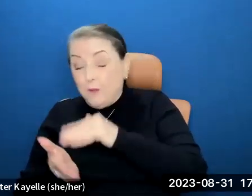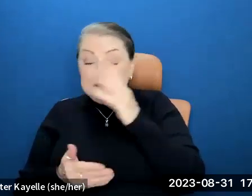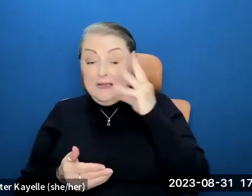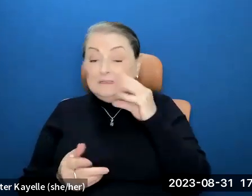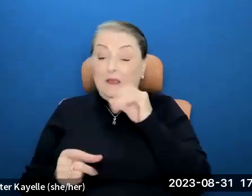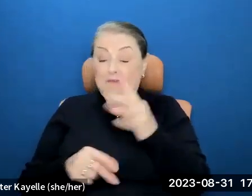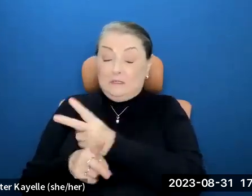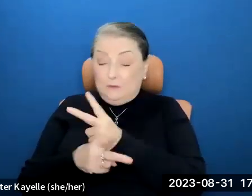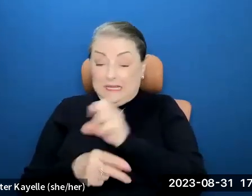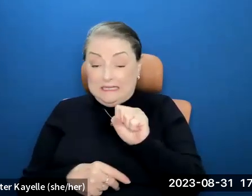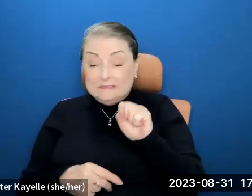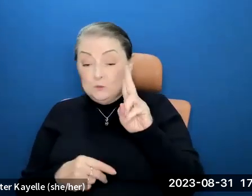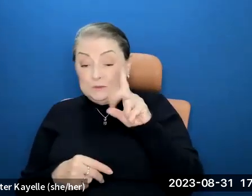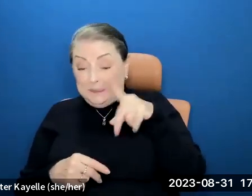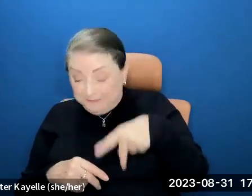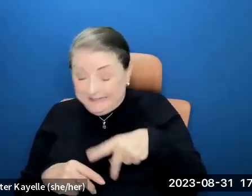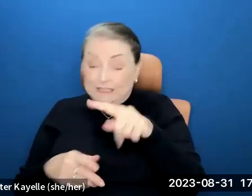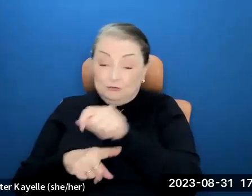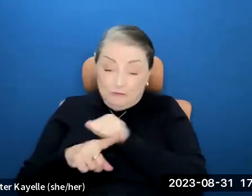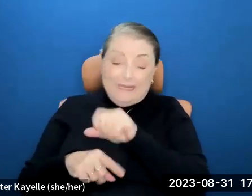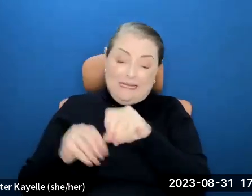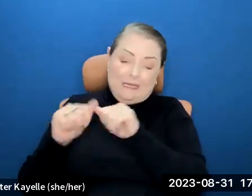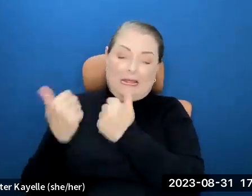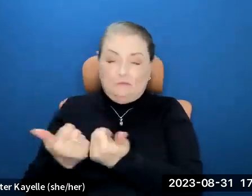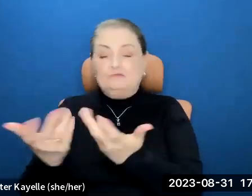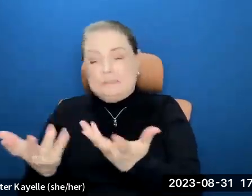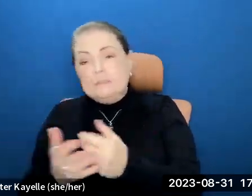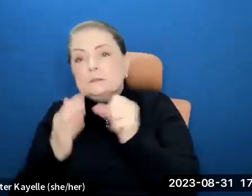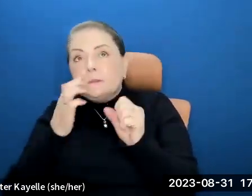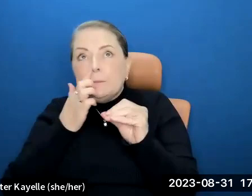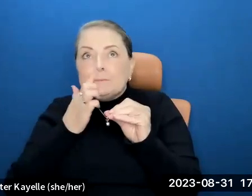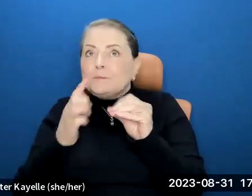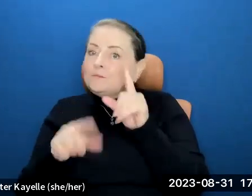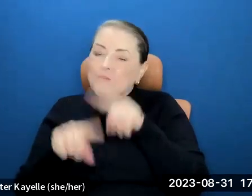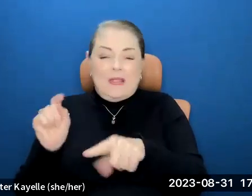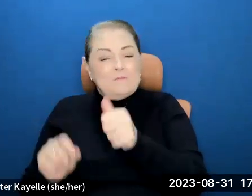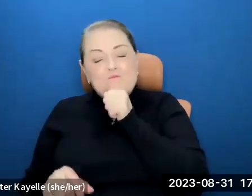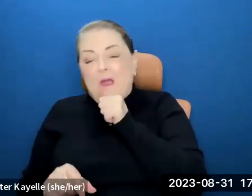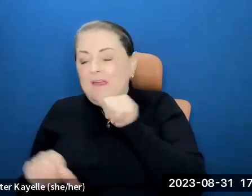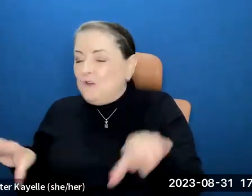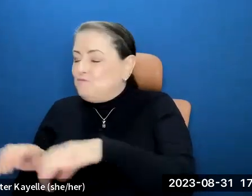an sudp trainee in an sud agency so you can't do it in private practice you have to do it within an